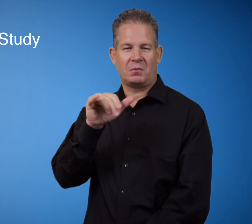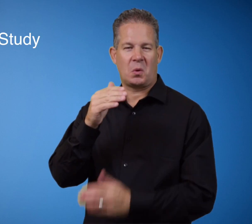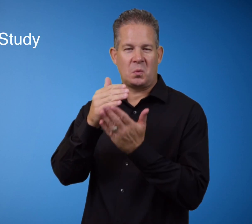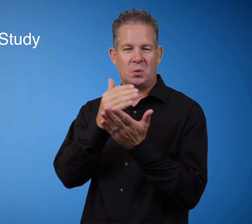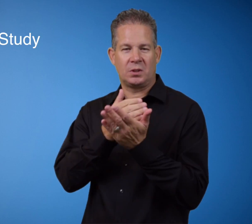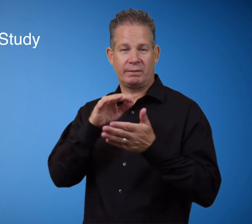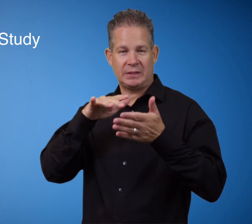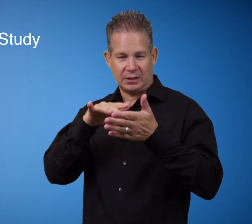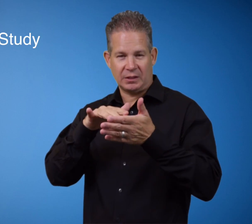Courses of study.